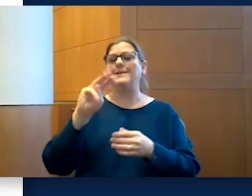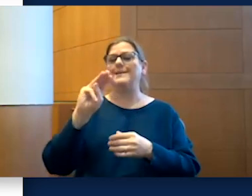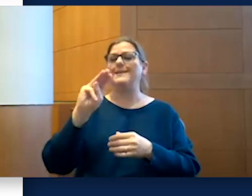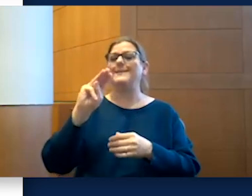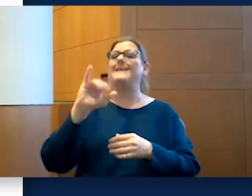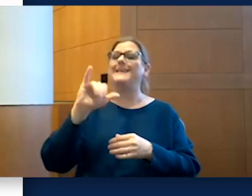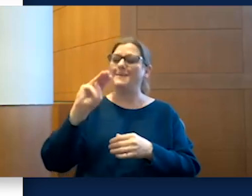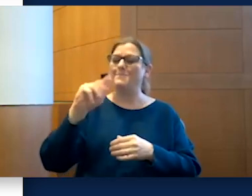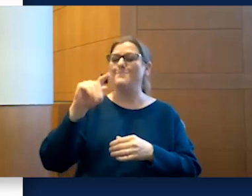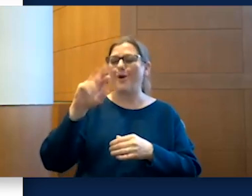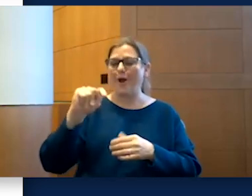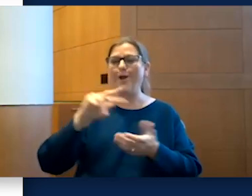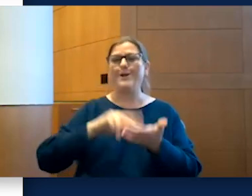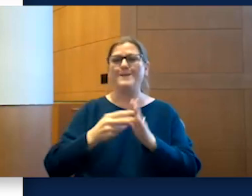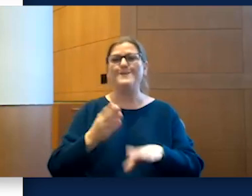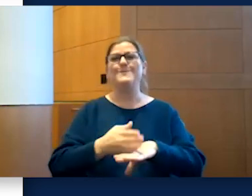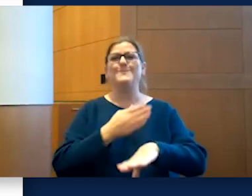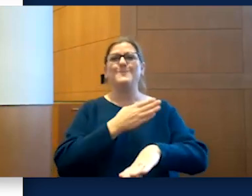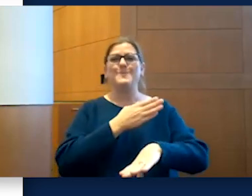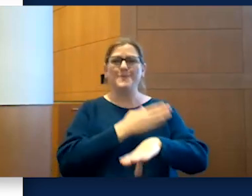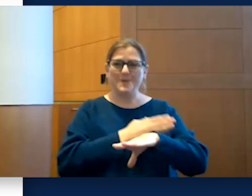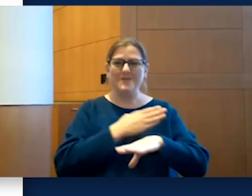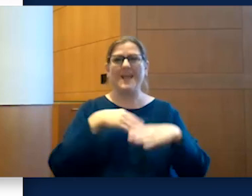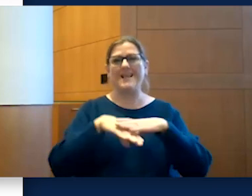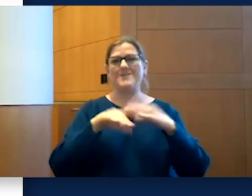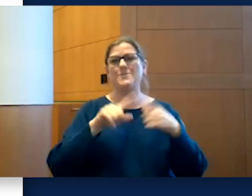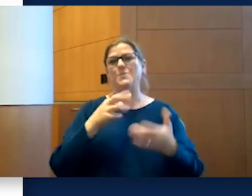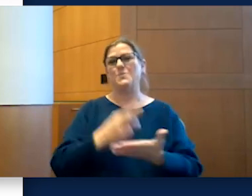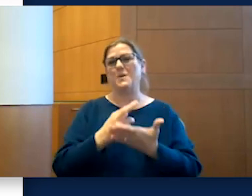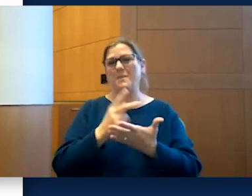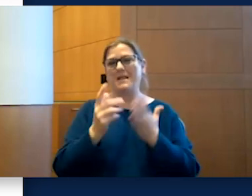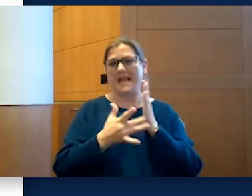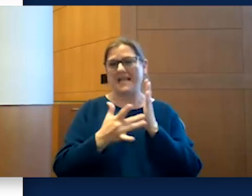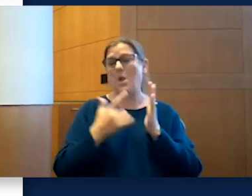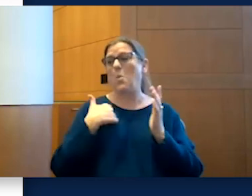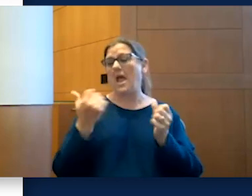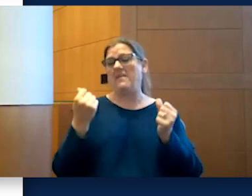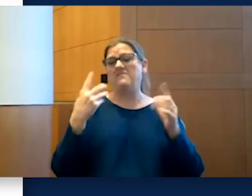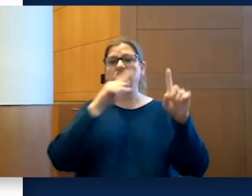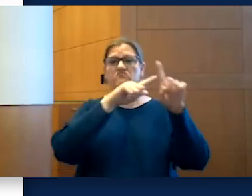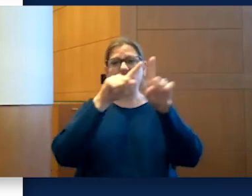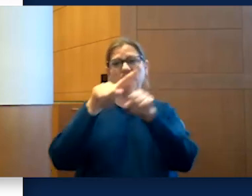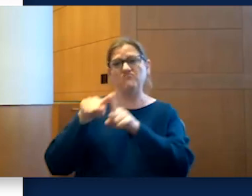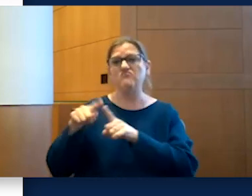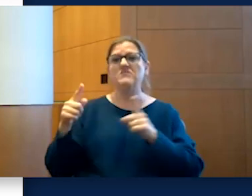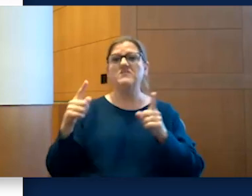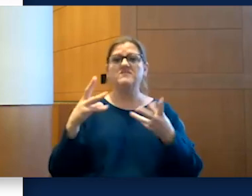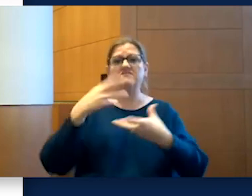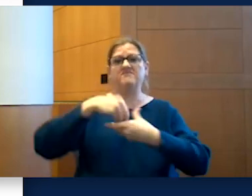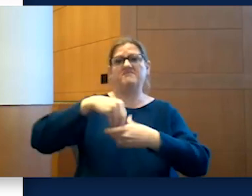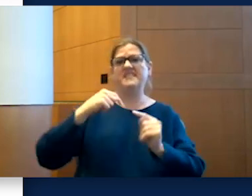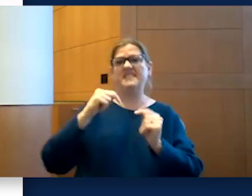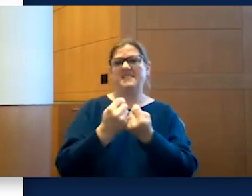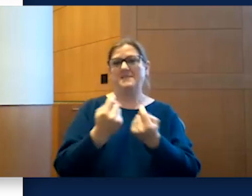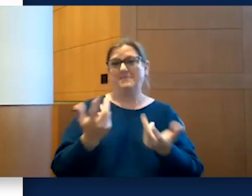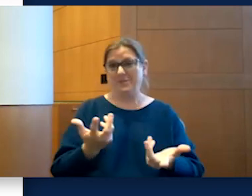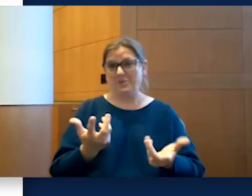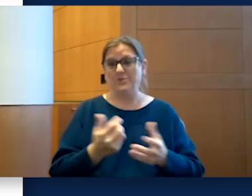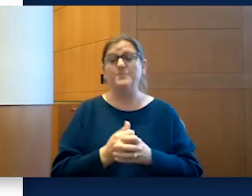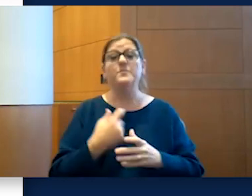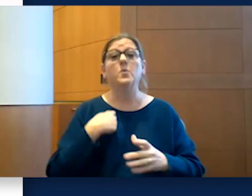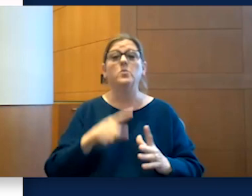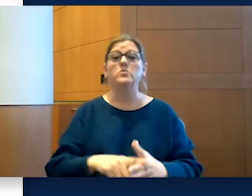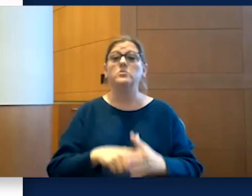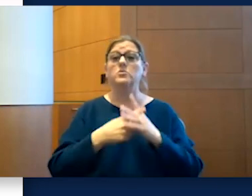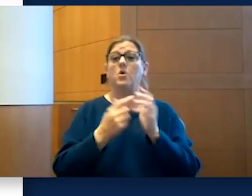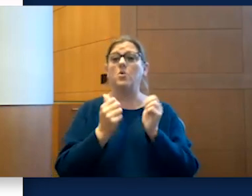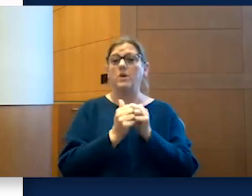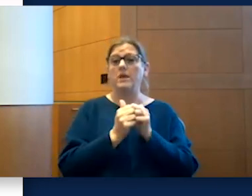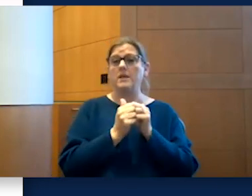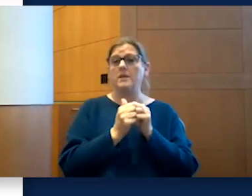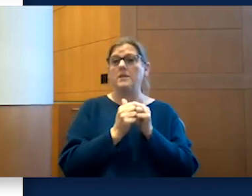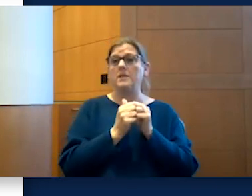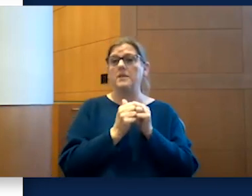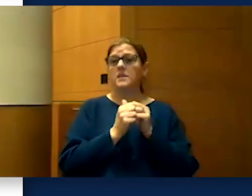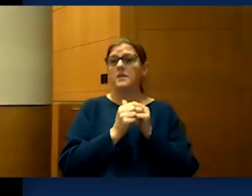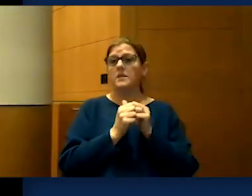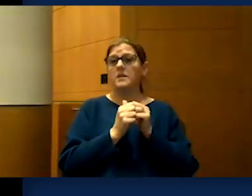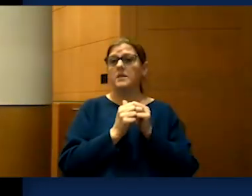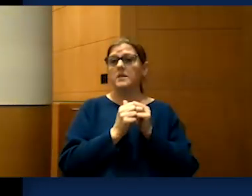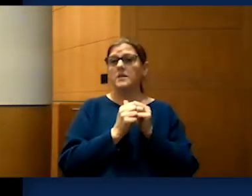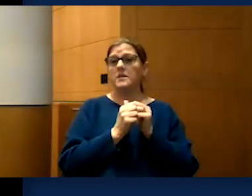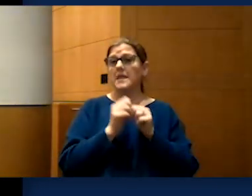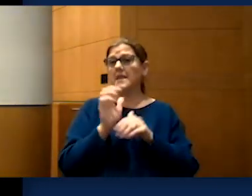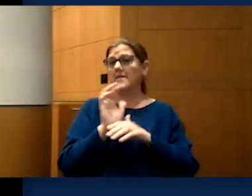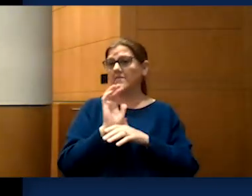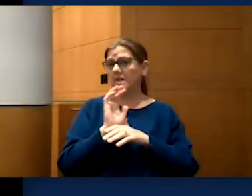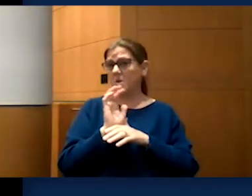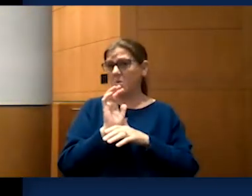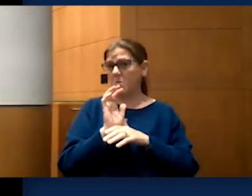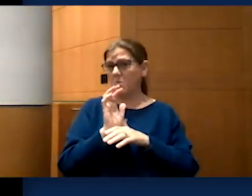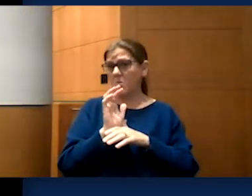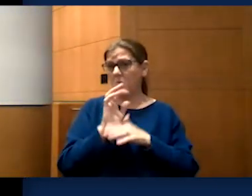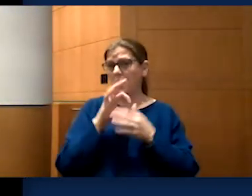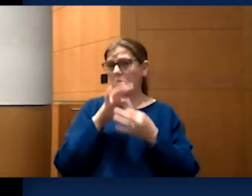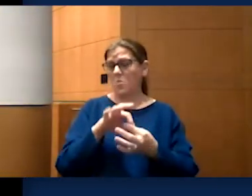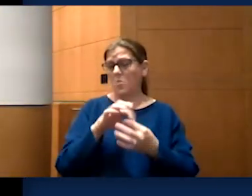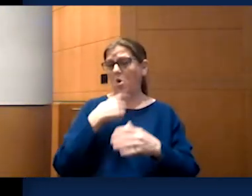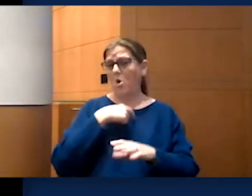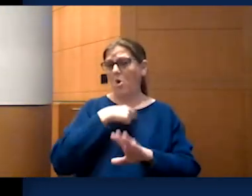We're a multi discipline team here on the inpatient side. We'll start with a video of our program. Kind of a promo video one of our volunteers made for us.